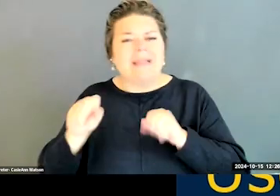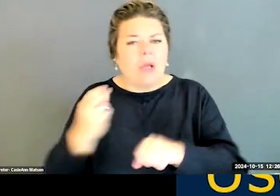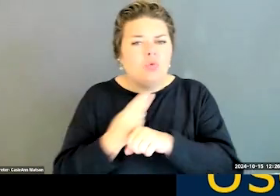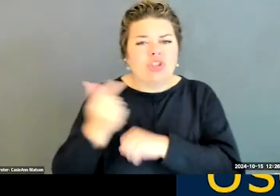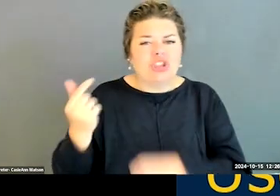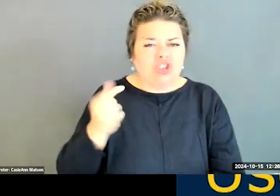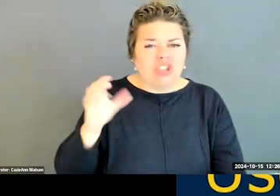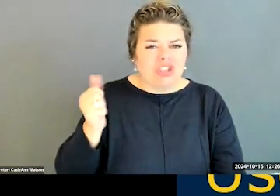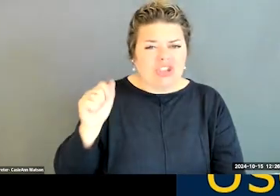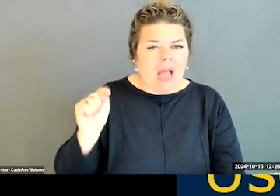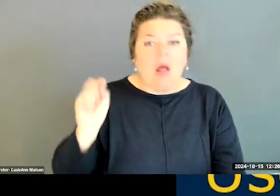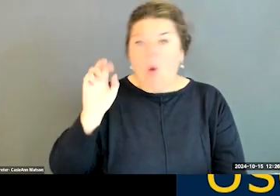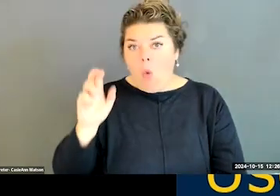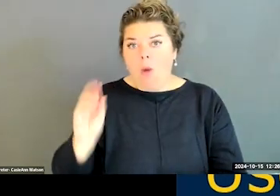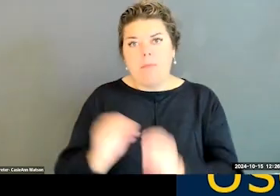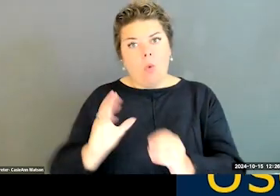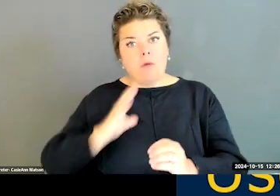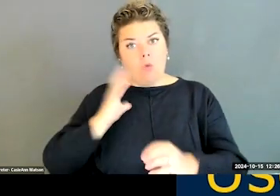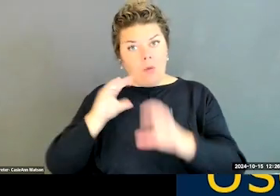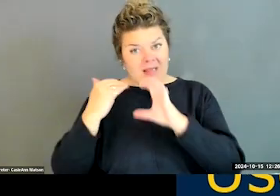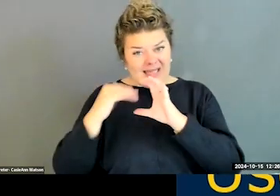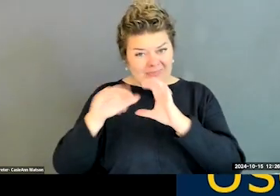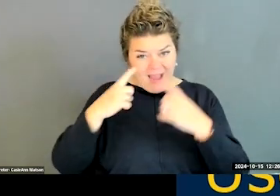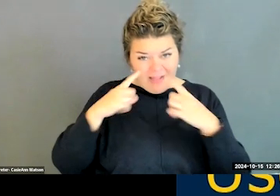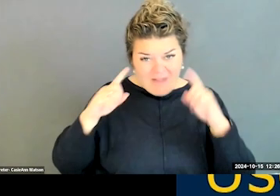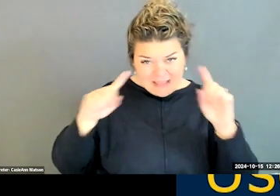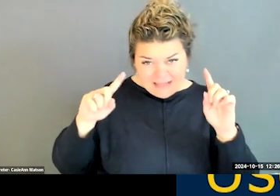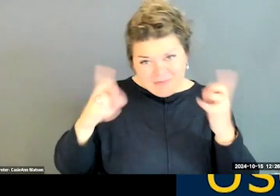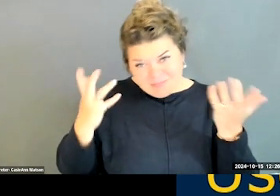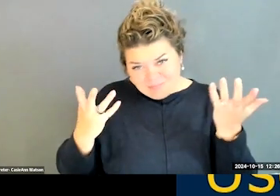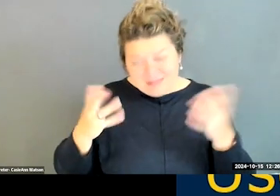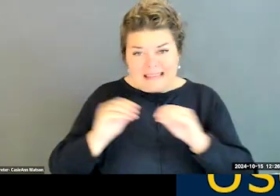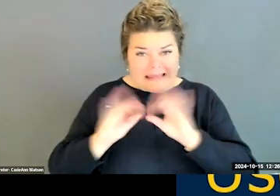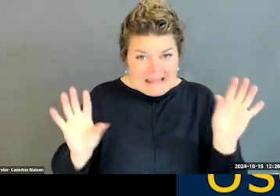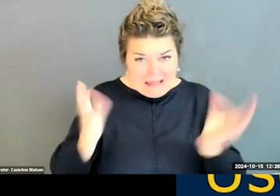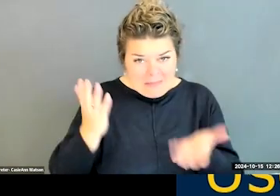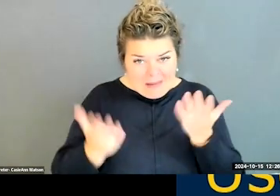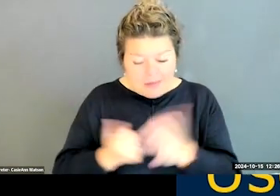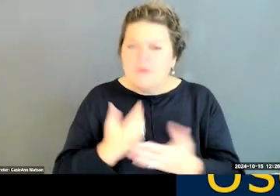or would a more formal email be more effective and thorough? Whatever you choose should be intuitive